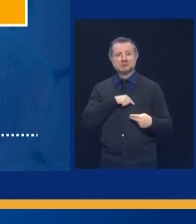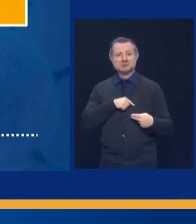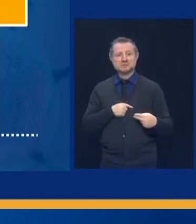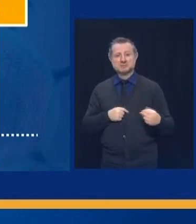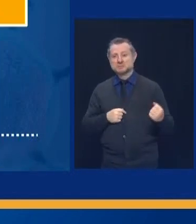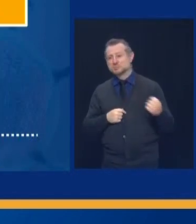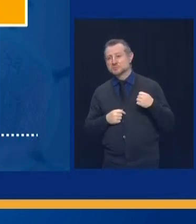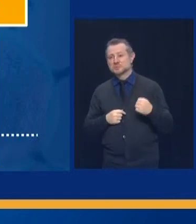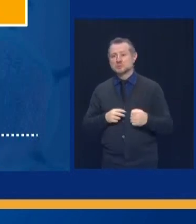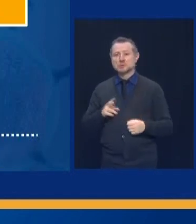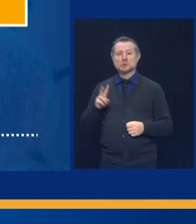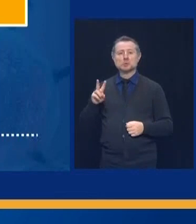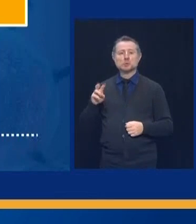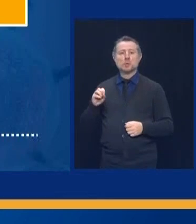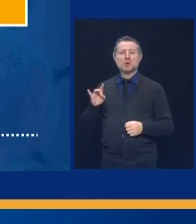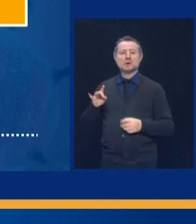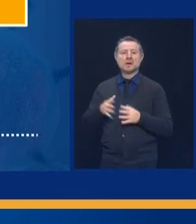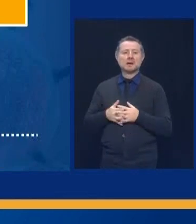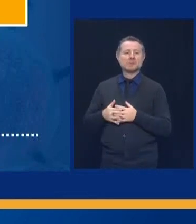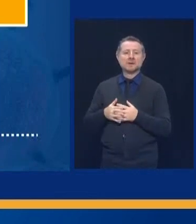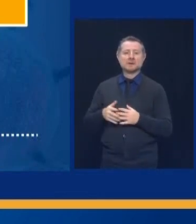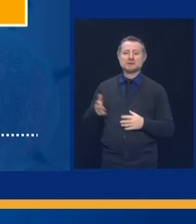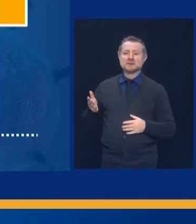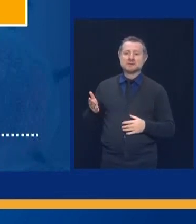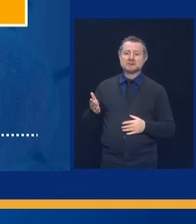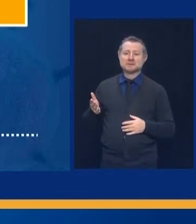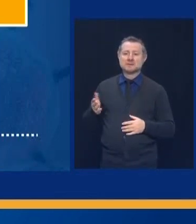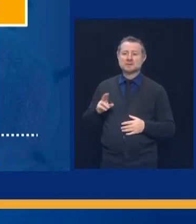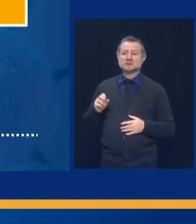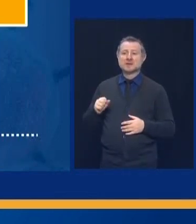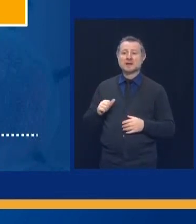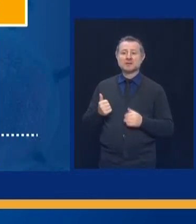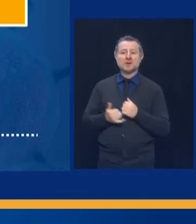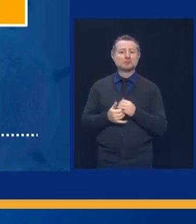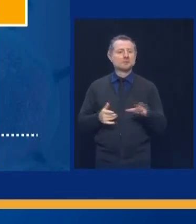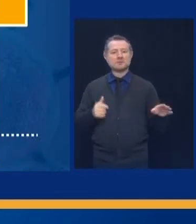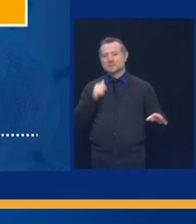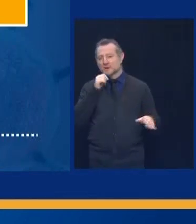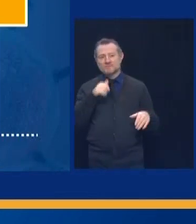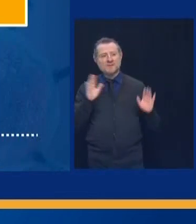MEXICO. THEY'RE DOING A BETTER JOB. THAN THE UNITED STATES OF AMERICA.